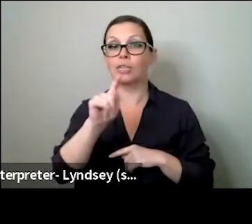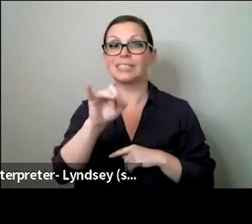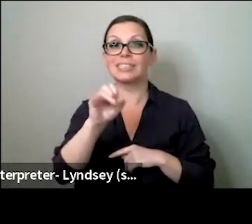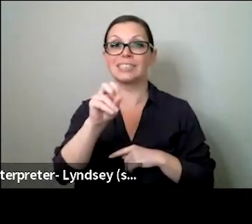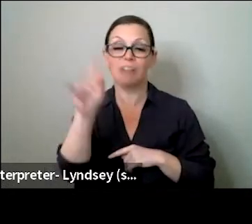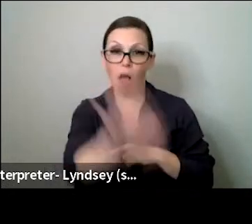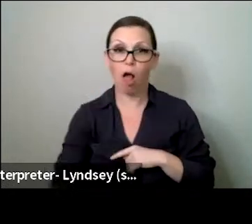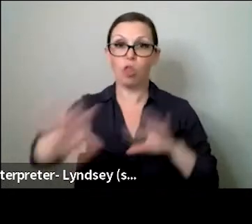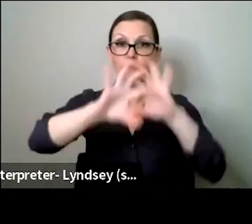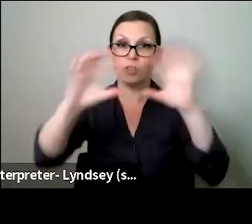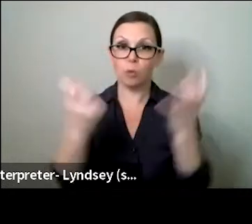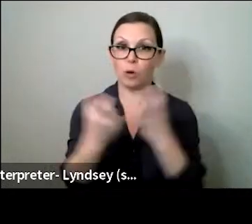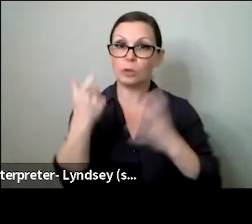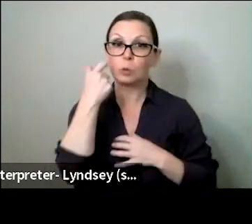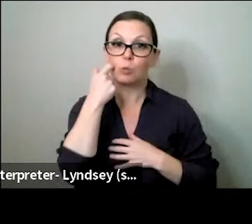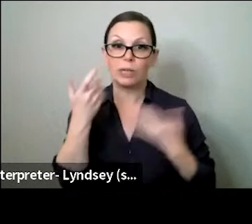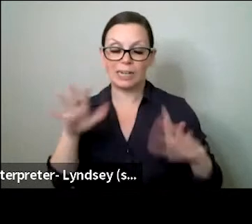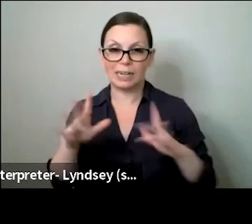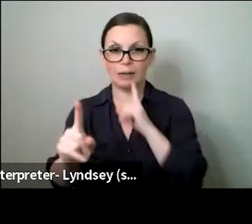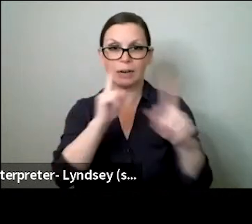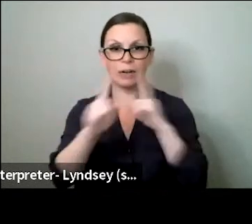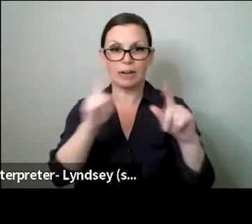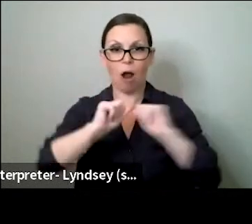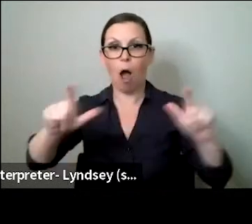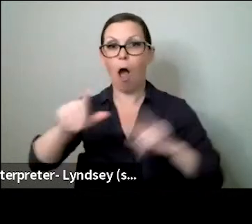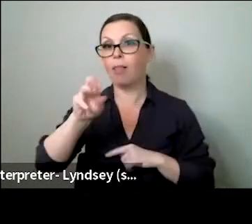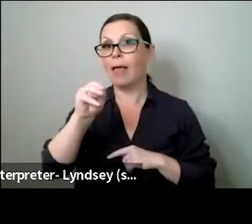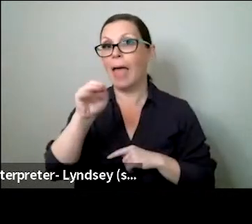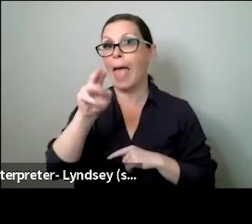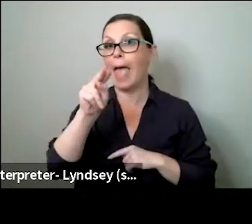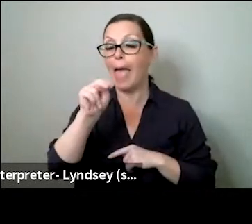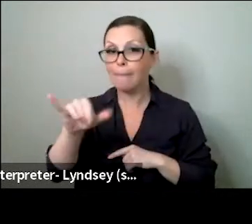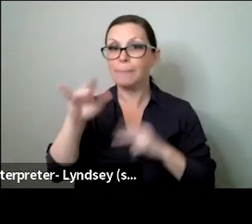And recently, we spoke to all of the Emmy nominees together